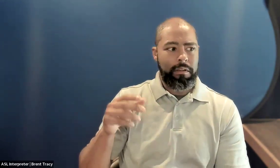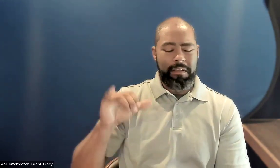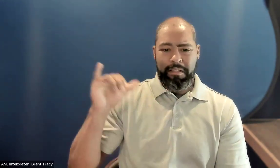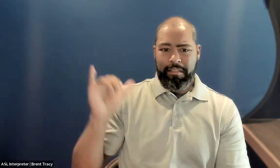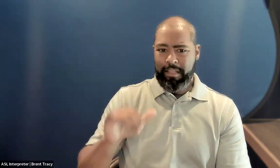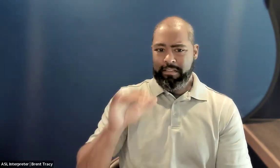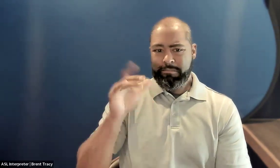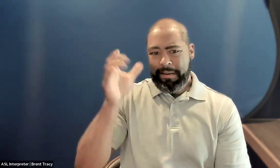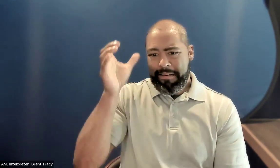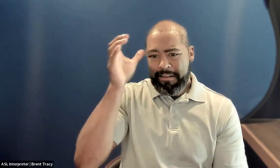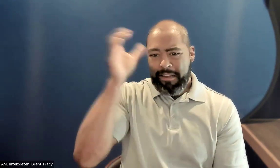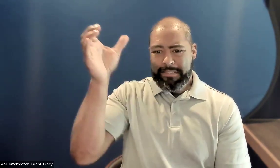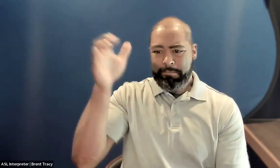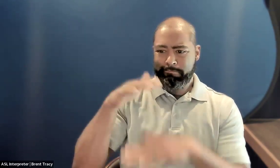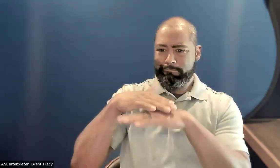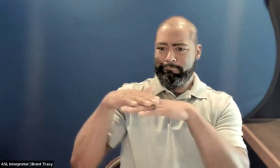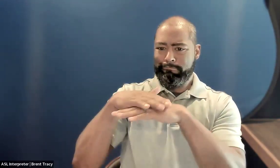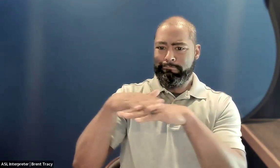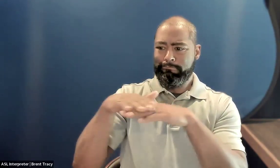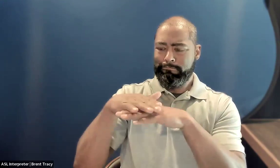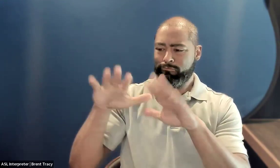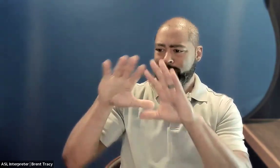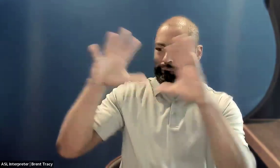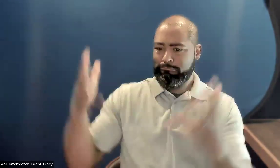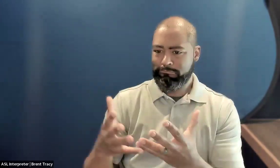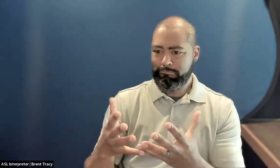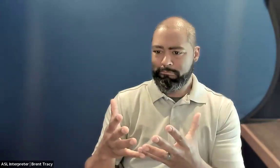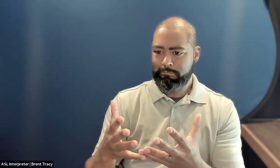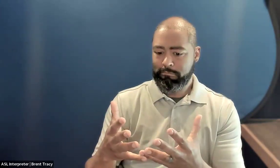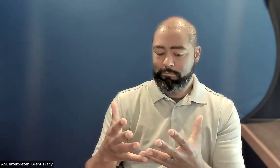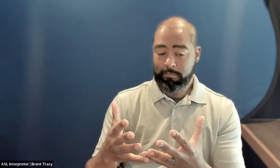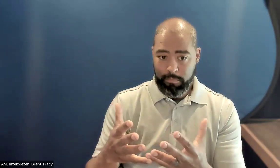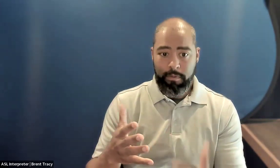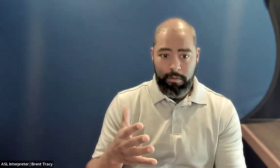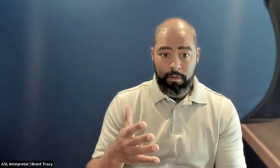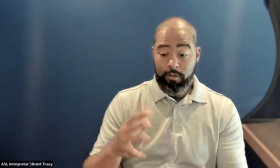saw with the multiple slides, but the rest of the content is still somewhat conceptual.